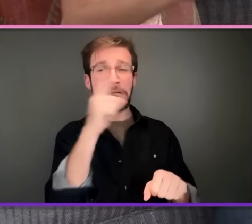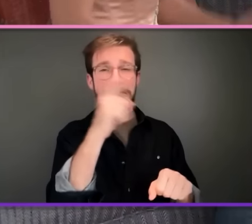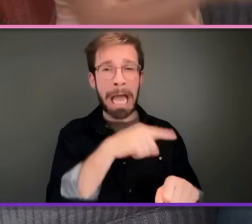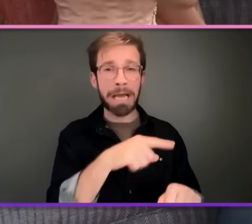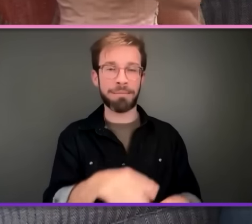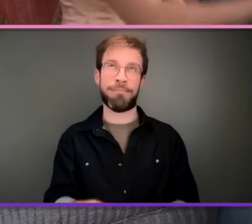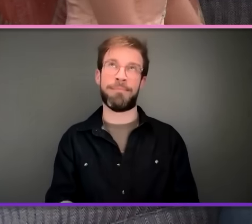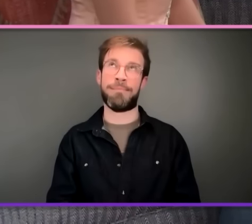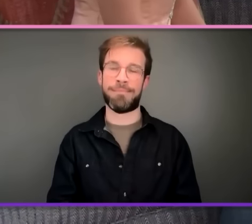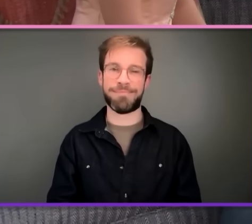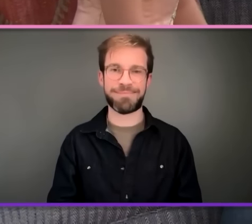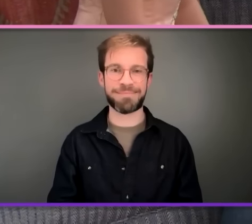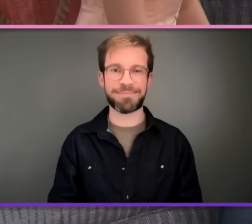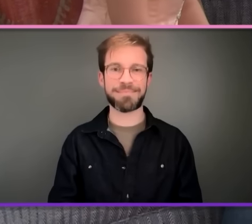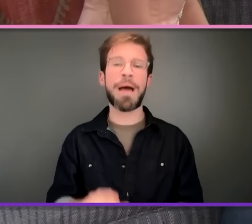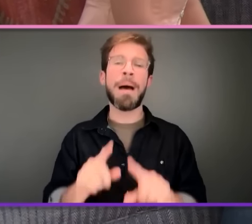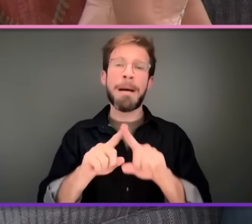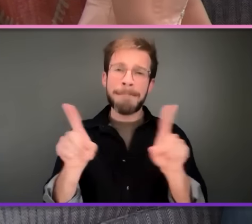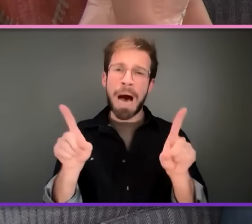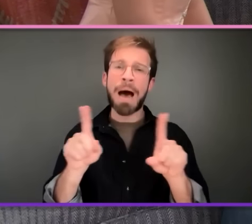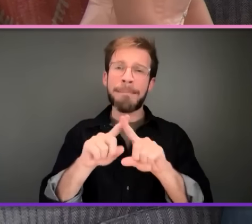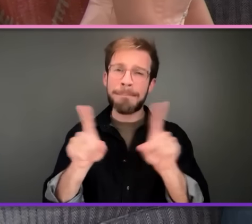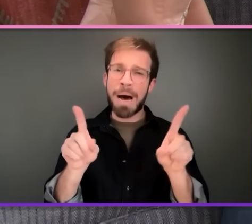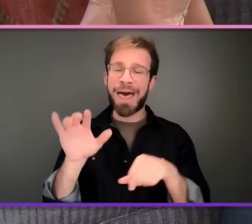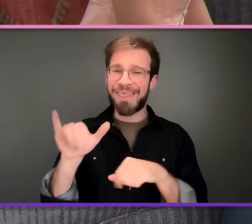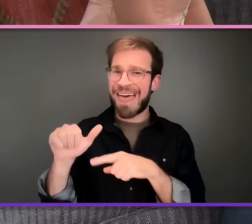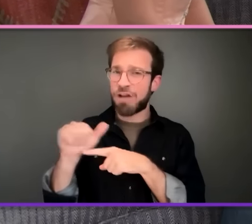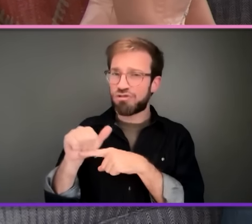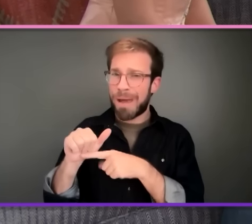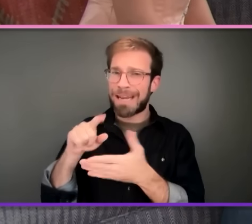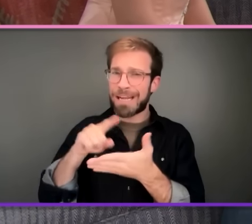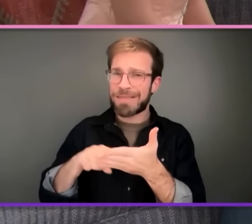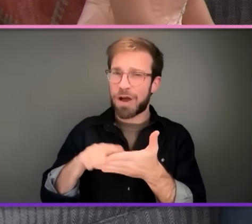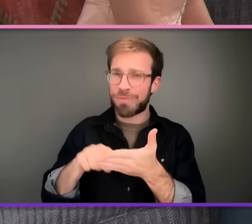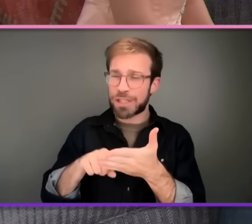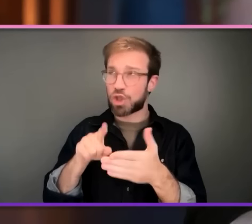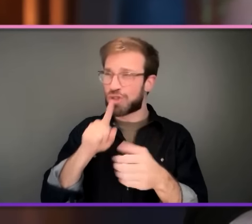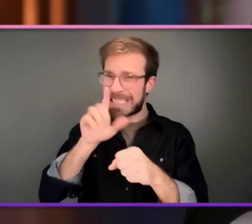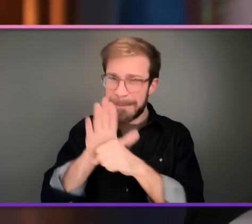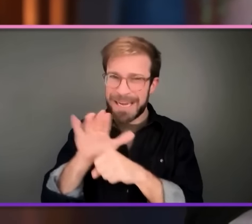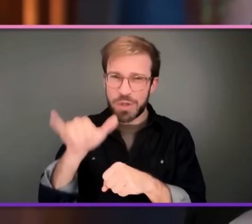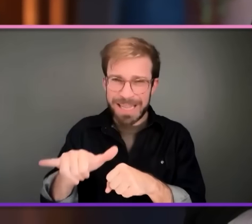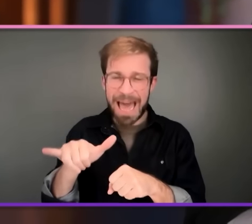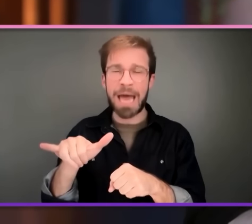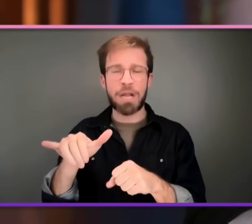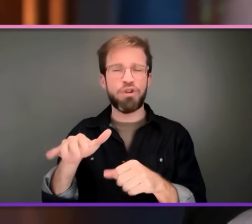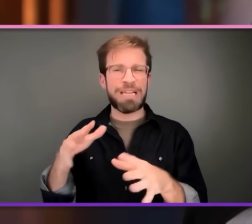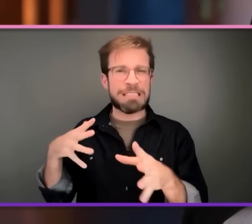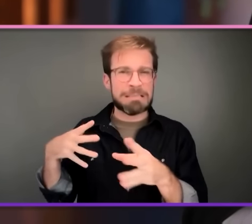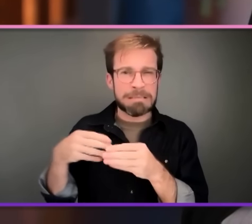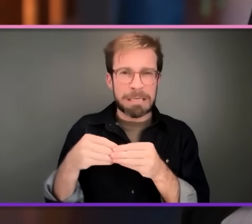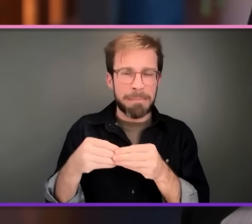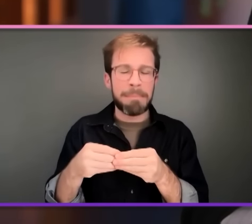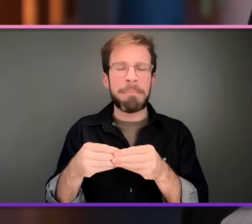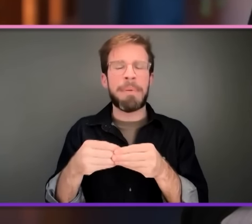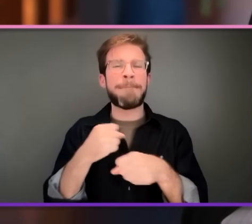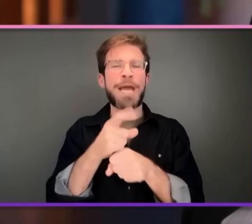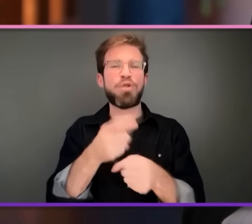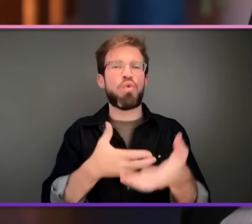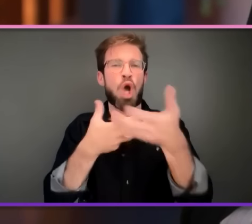I'm into that. - Yeah, you got it, you nailed it. - I'm into that. Well, what kind of research did you do? Did you know anything about ballet before this?